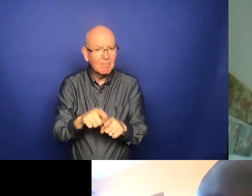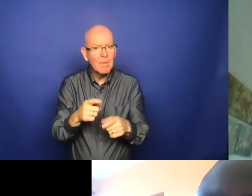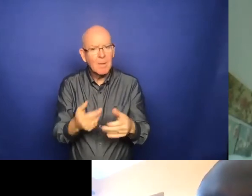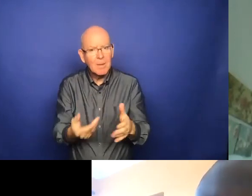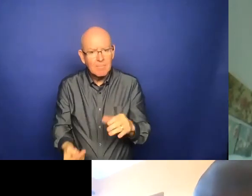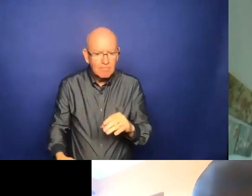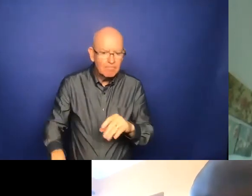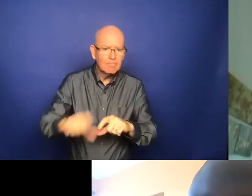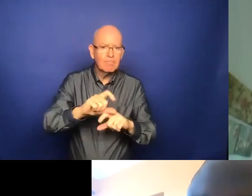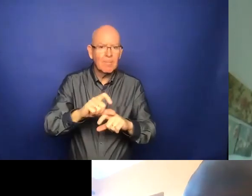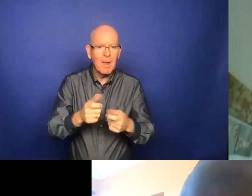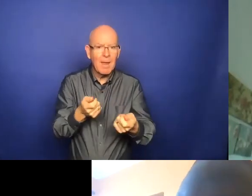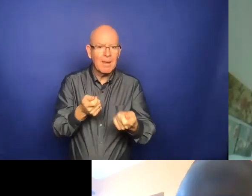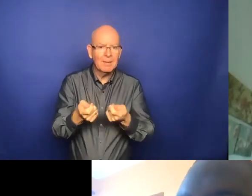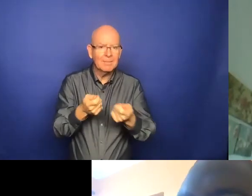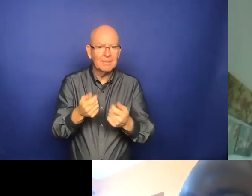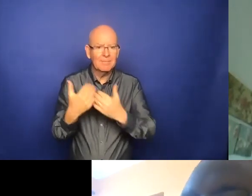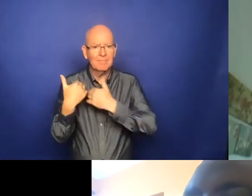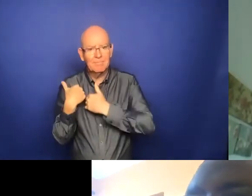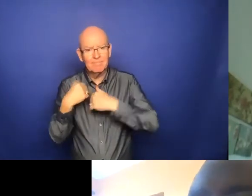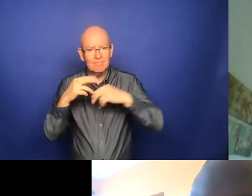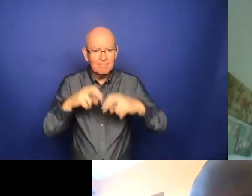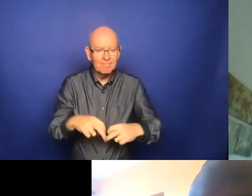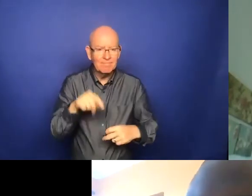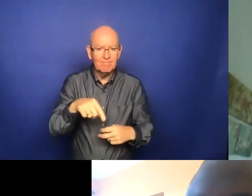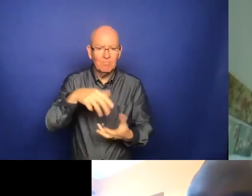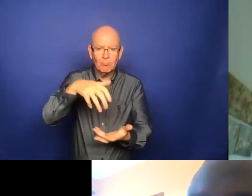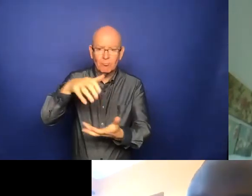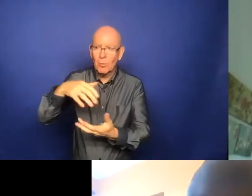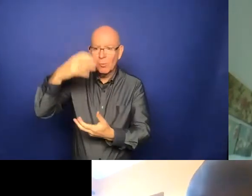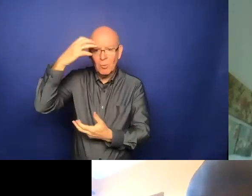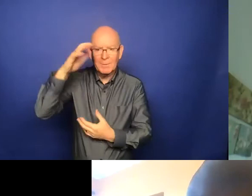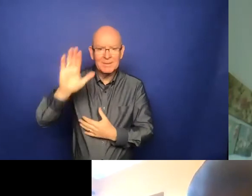This kind of data can be utilized in planning, monitoring and evolution of